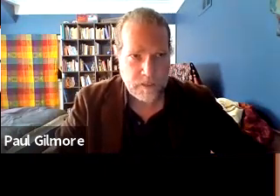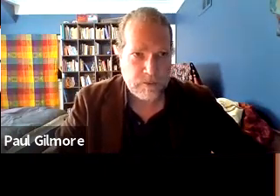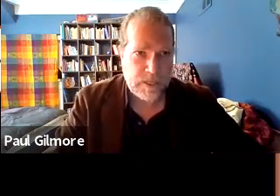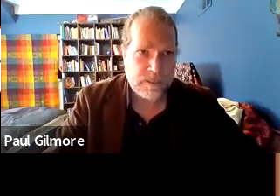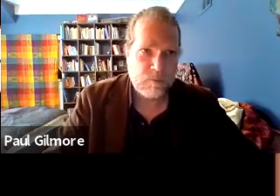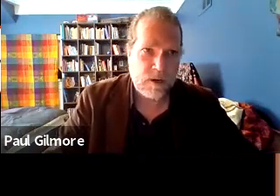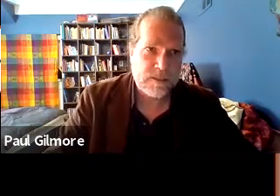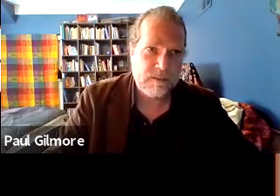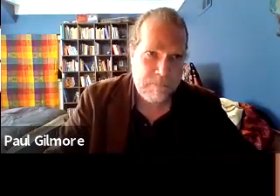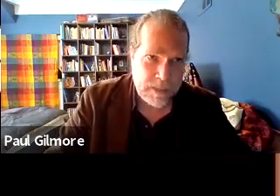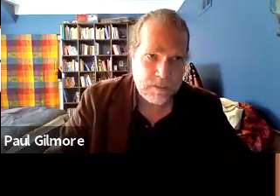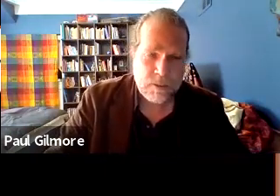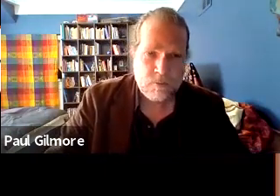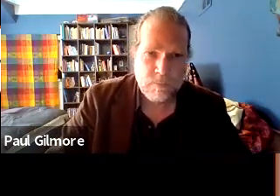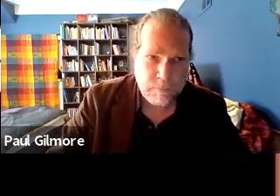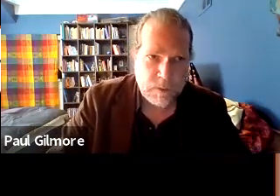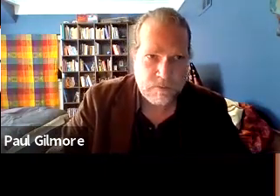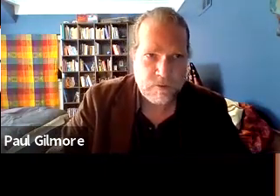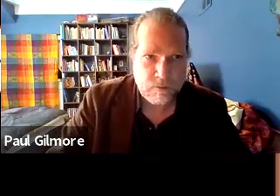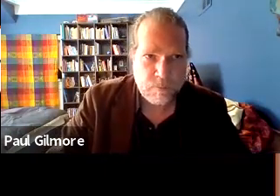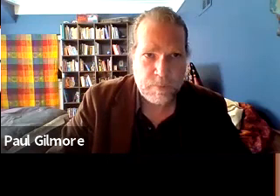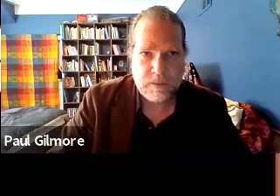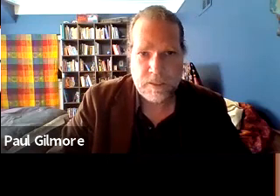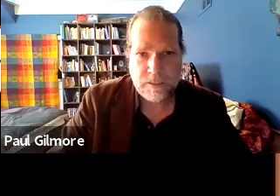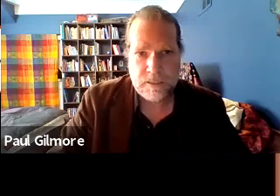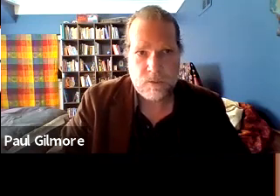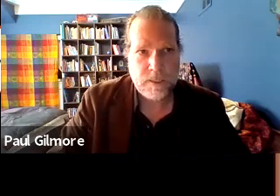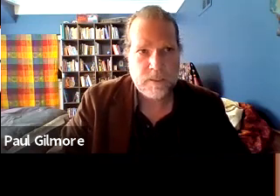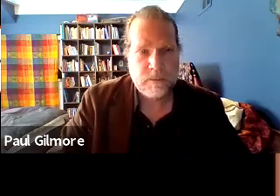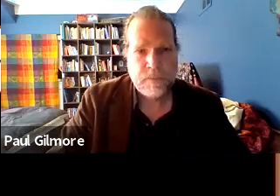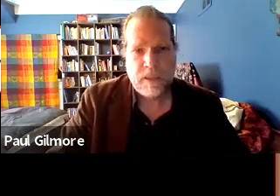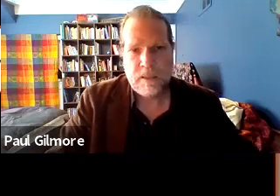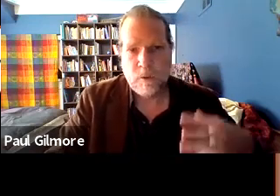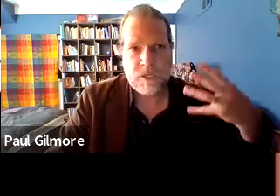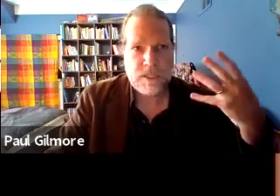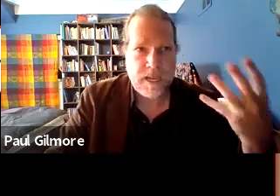Anglo Saxon Protestant men were members of the group in the 1920s. And they weren't just